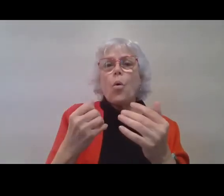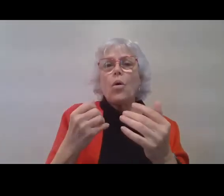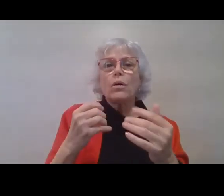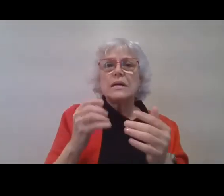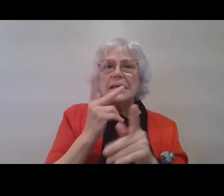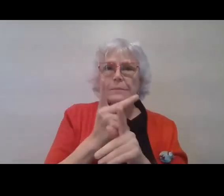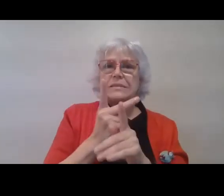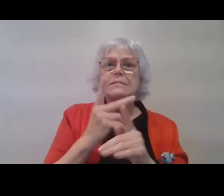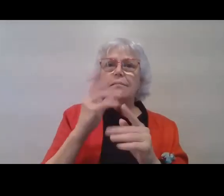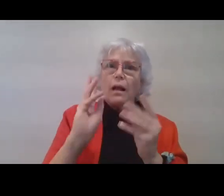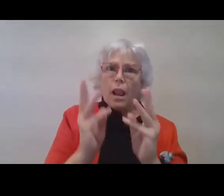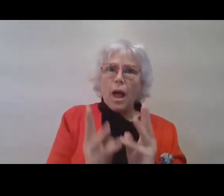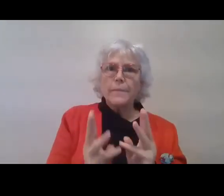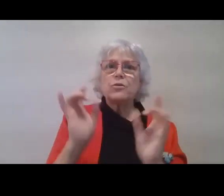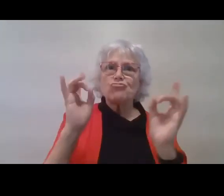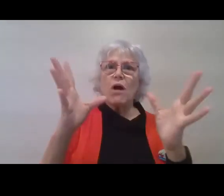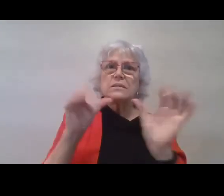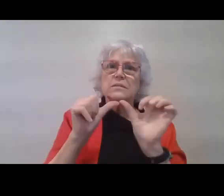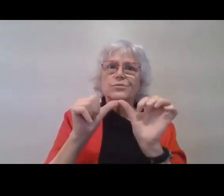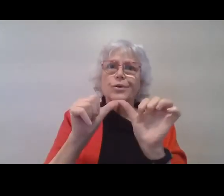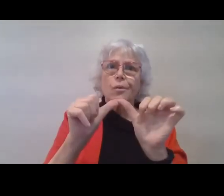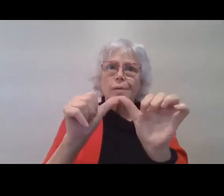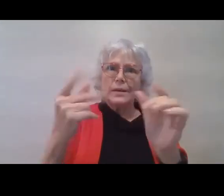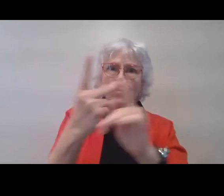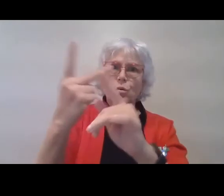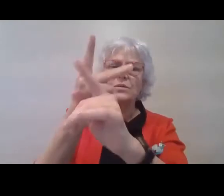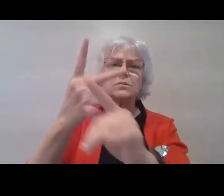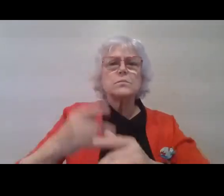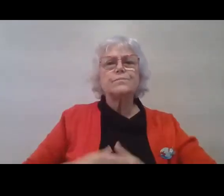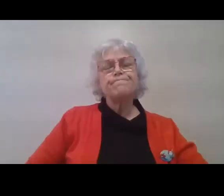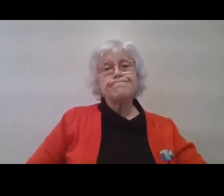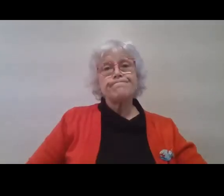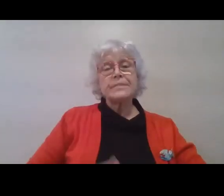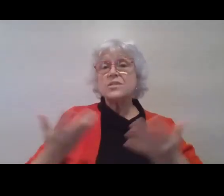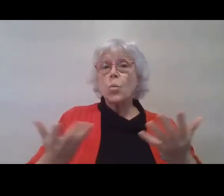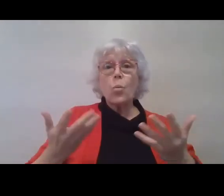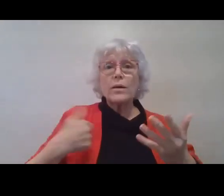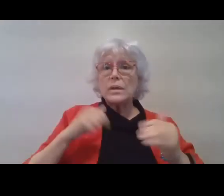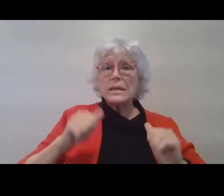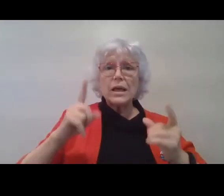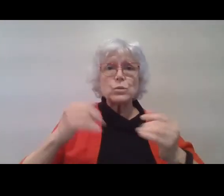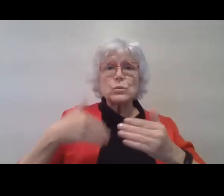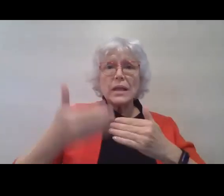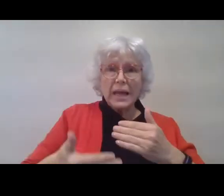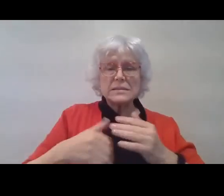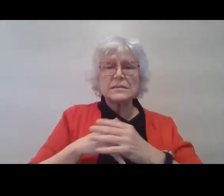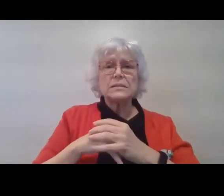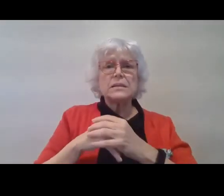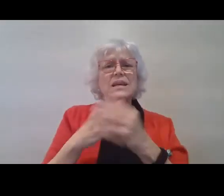So, what are some next steps we can take? The tendrils of these many issues in